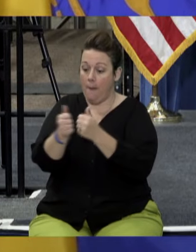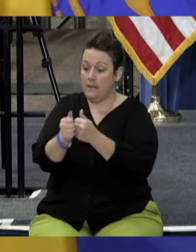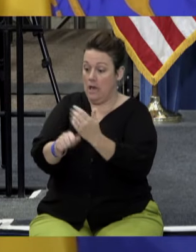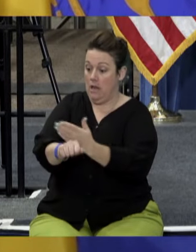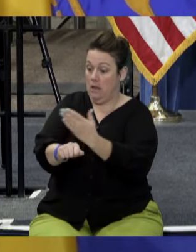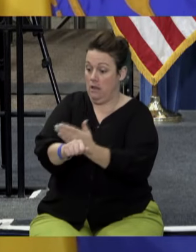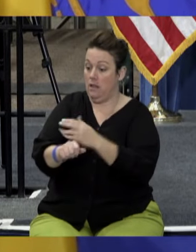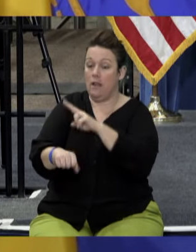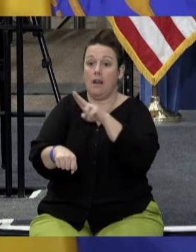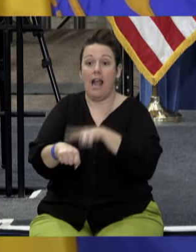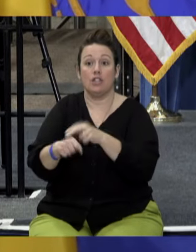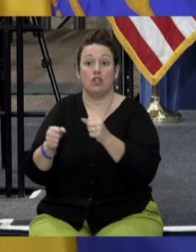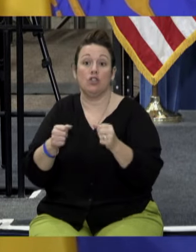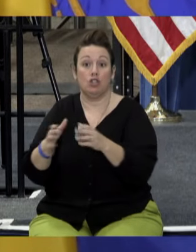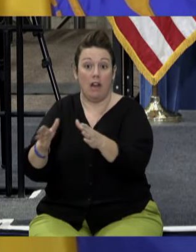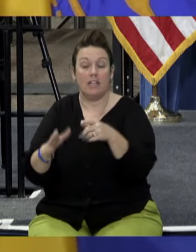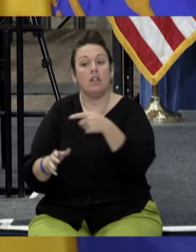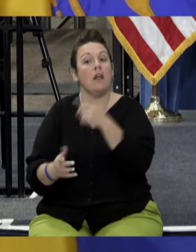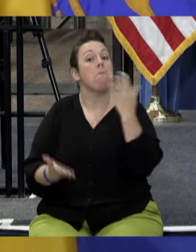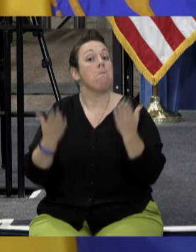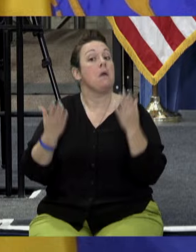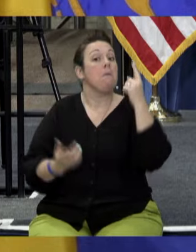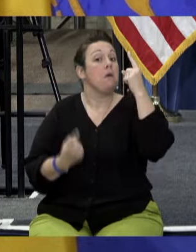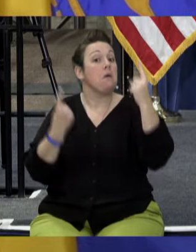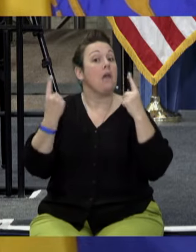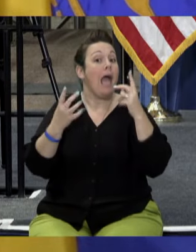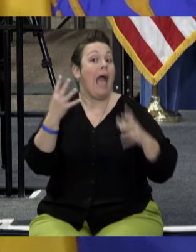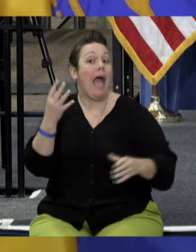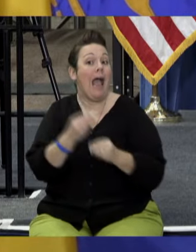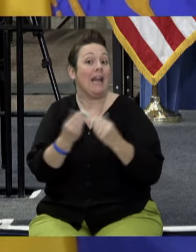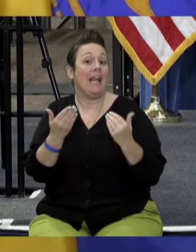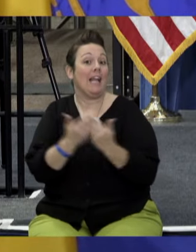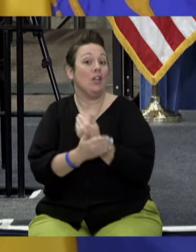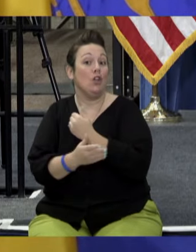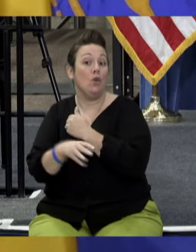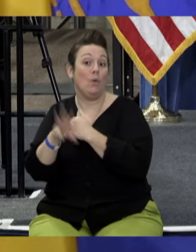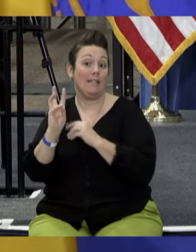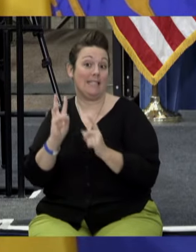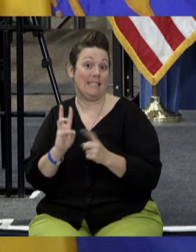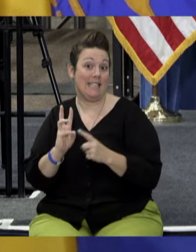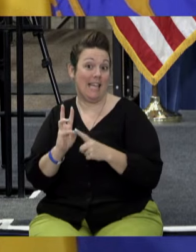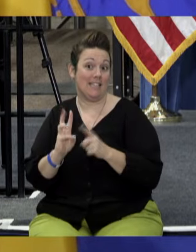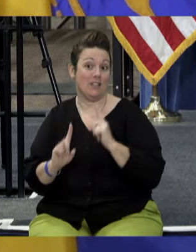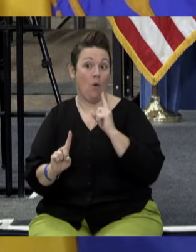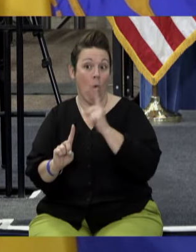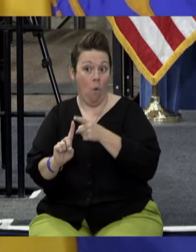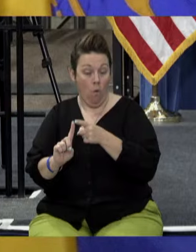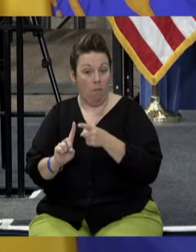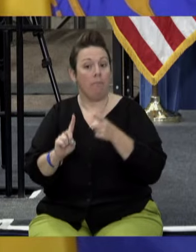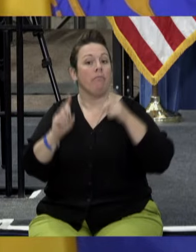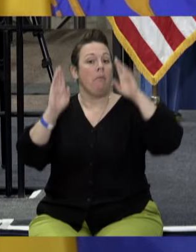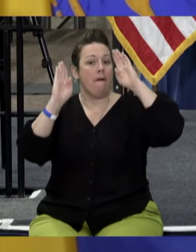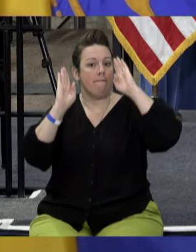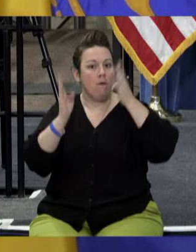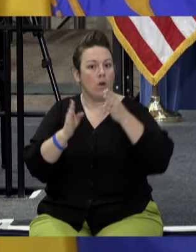and they are considering adding a new goal six. It would be a new focus to strengthen